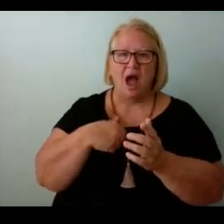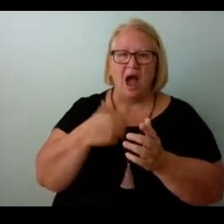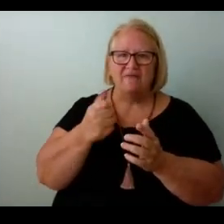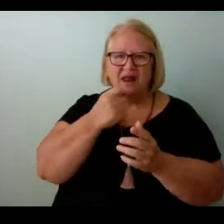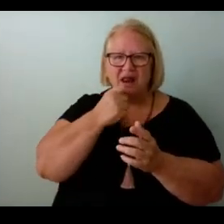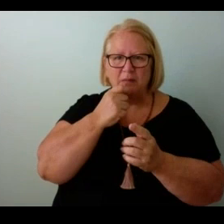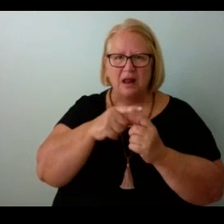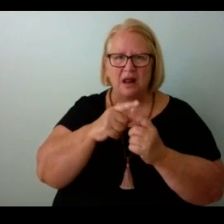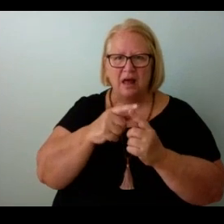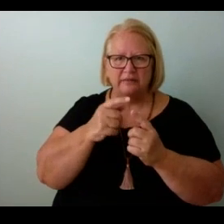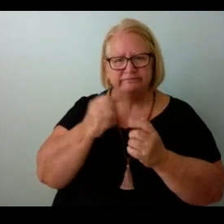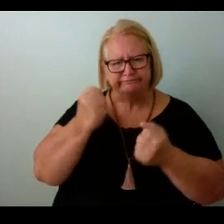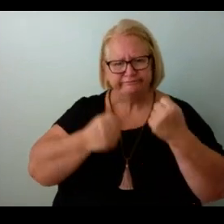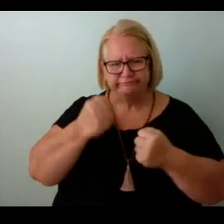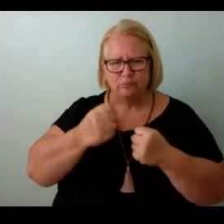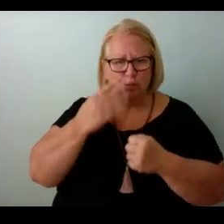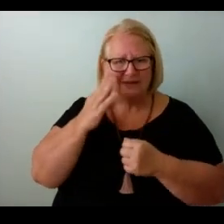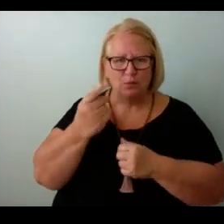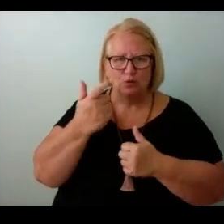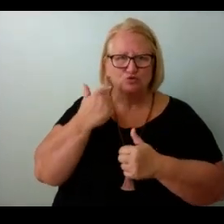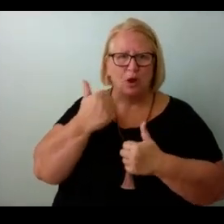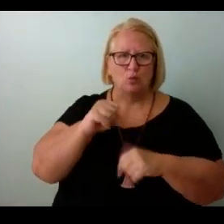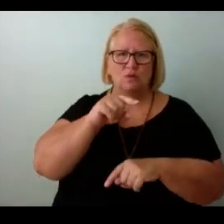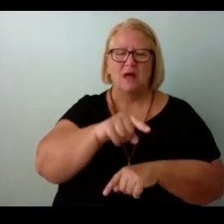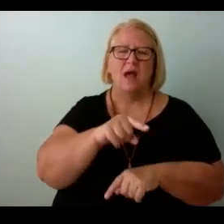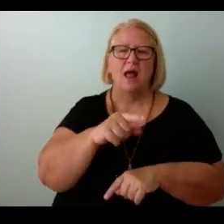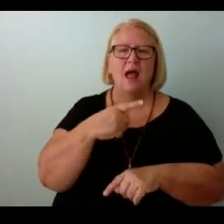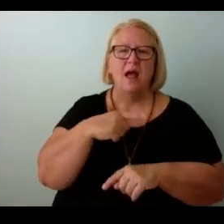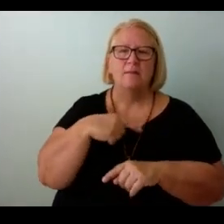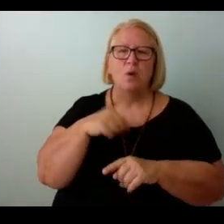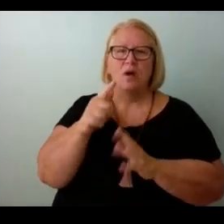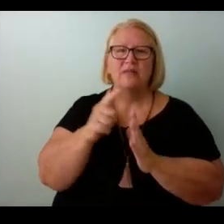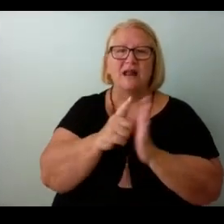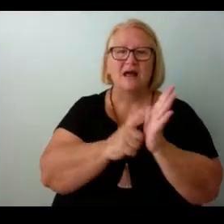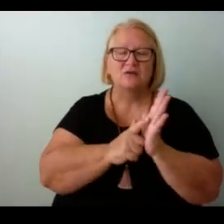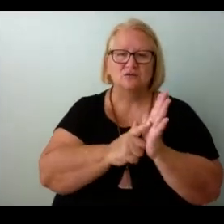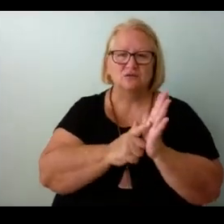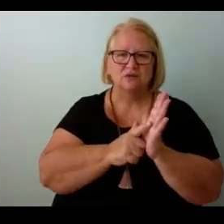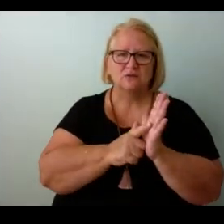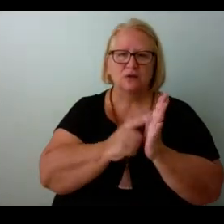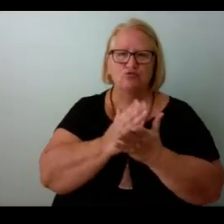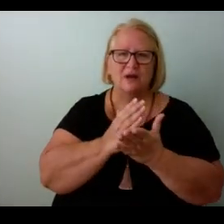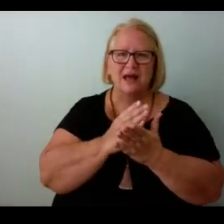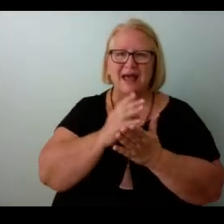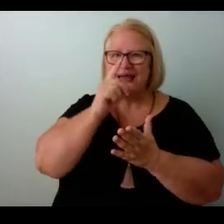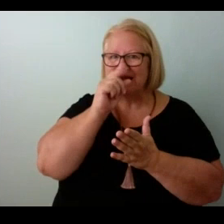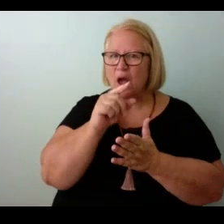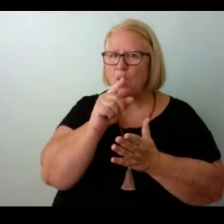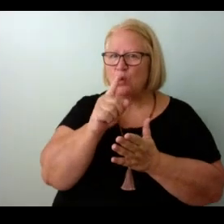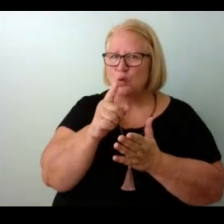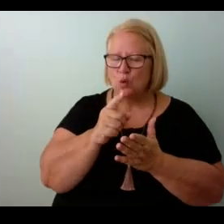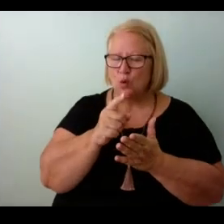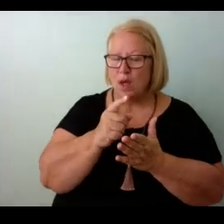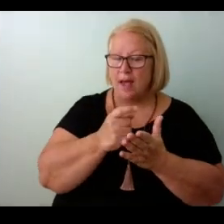goes to try and use it because the legislation is around can take or make the repayments